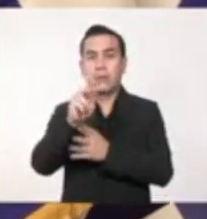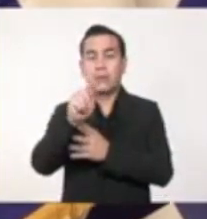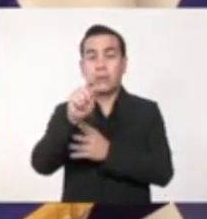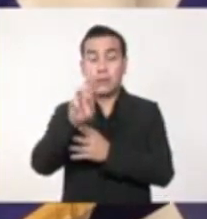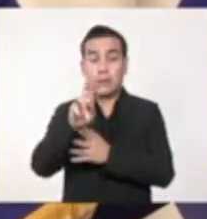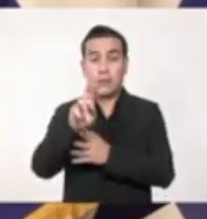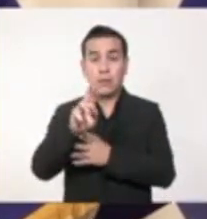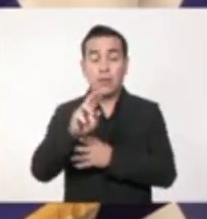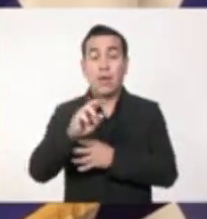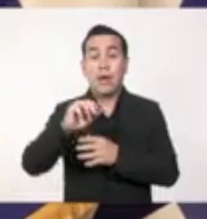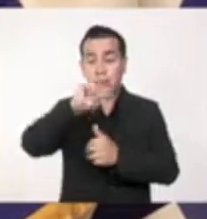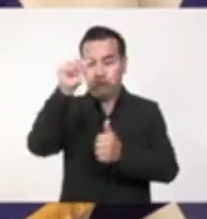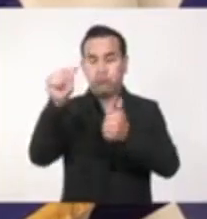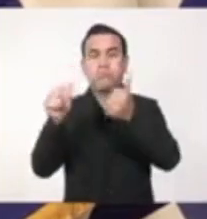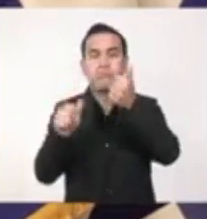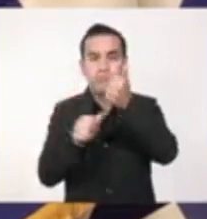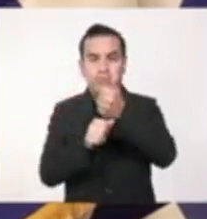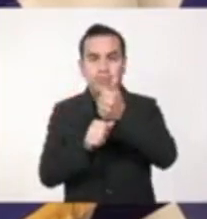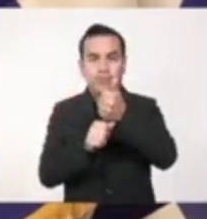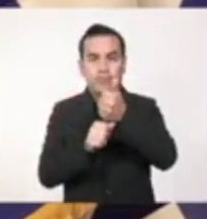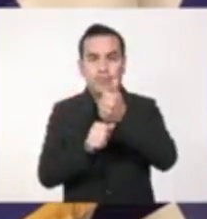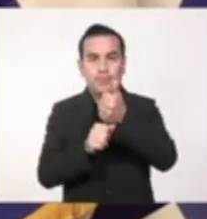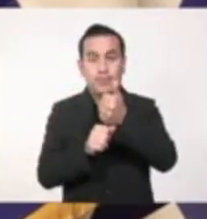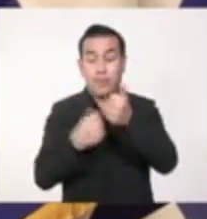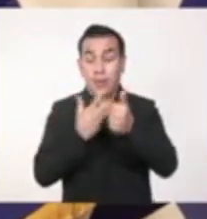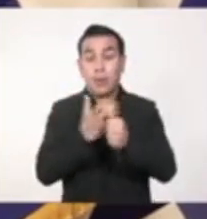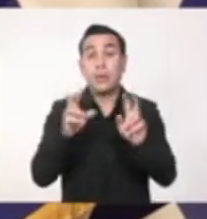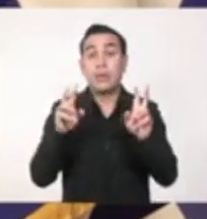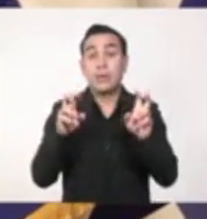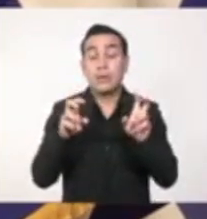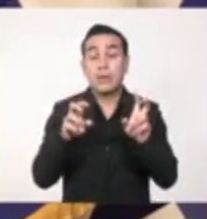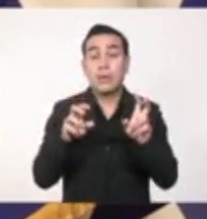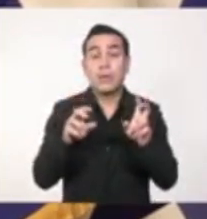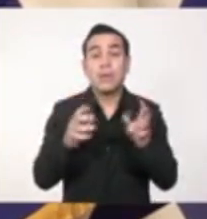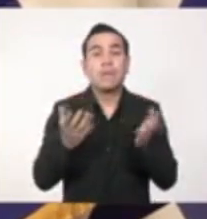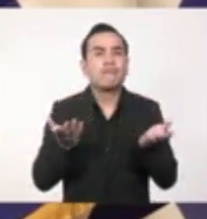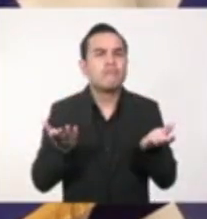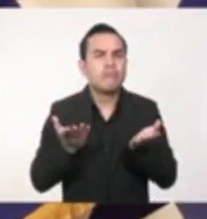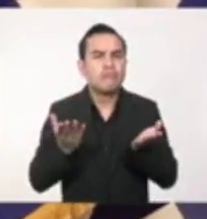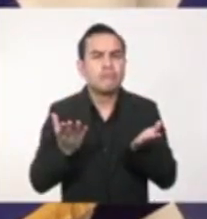Congress, Republicans in Congress, what they say